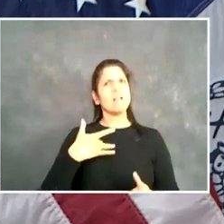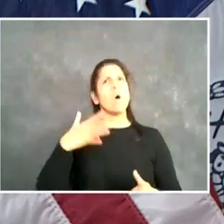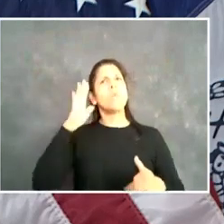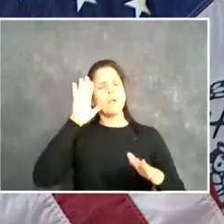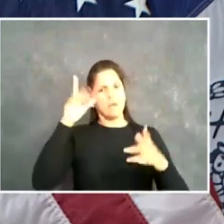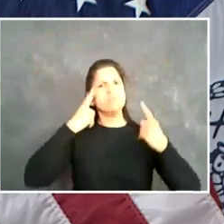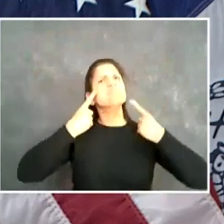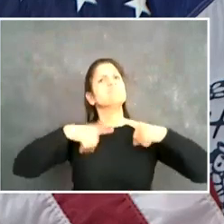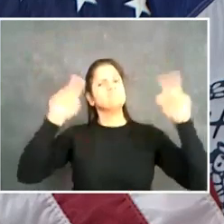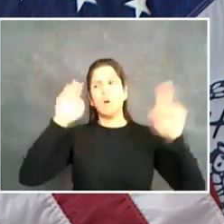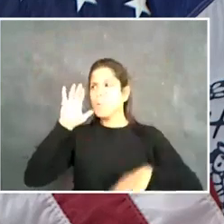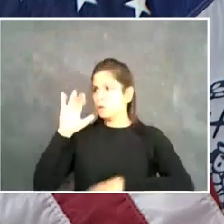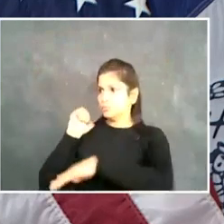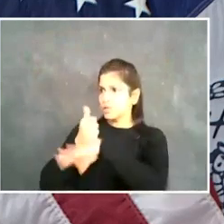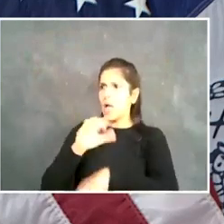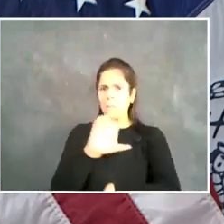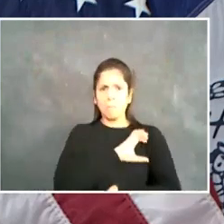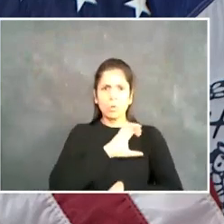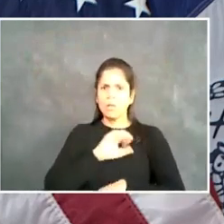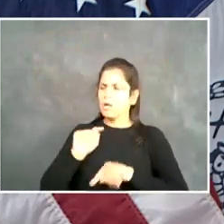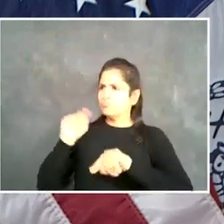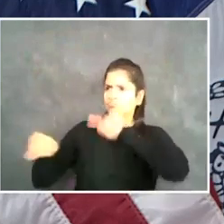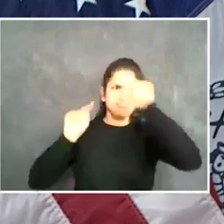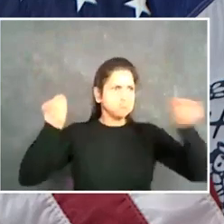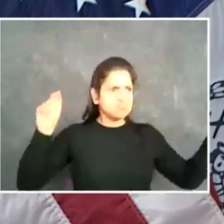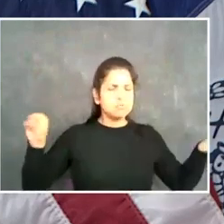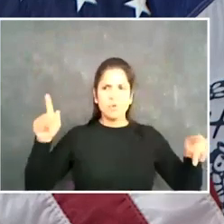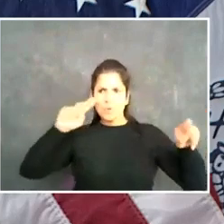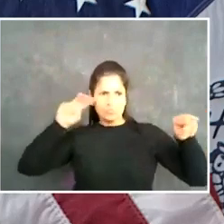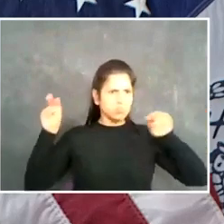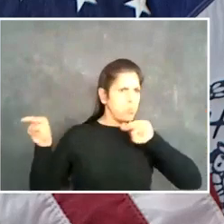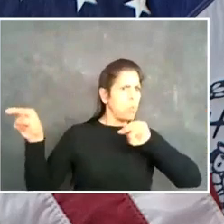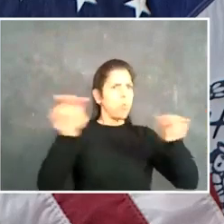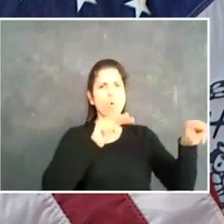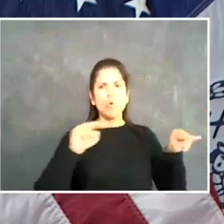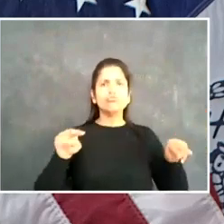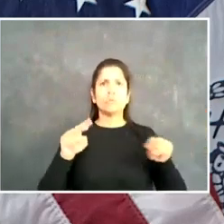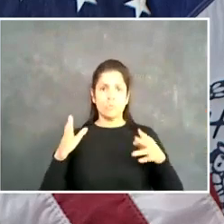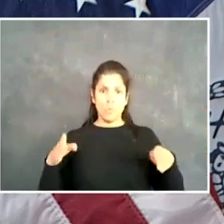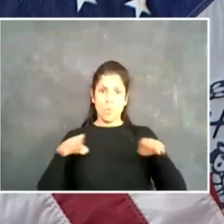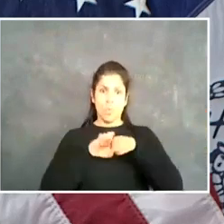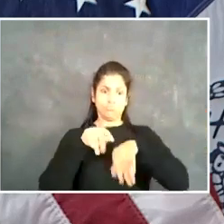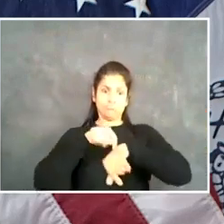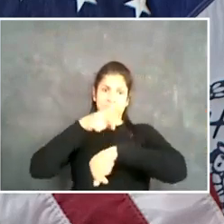TO DISRUPT BUSINESS AS USUAL. WHICH MEANS WE HAVE TO CLOSE